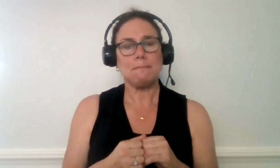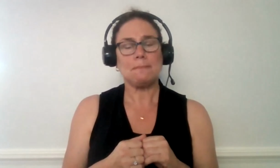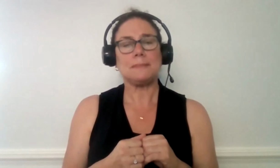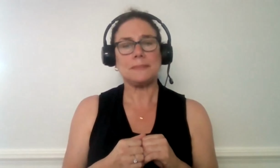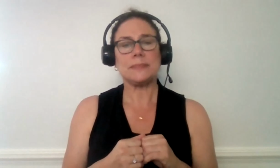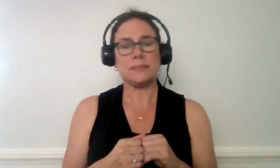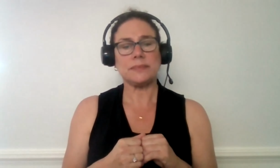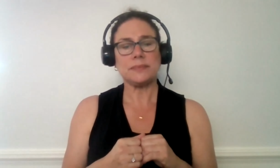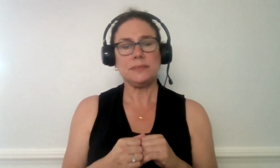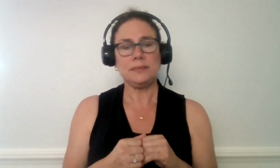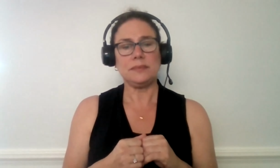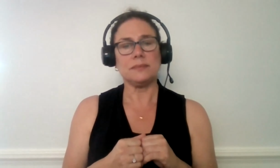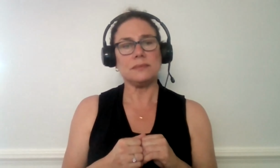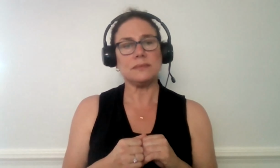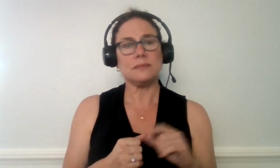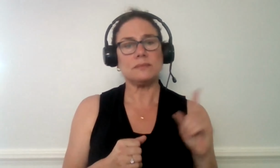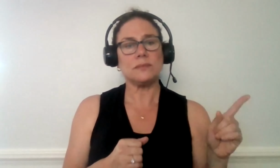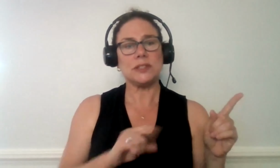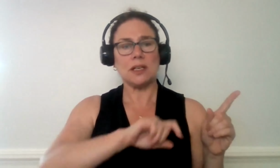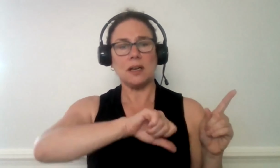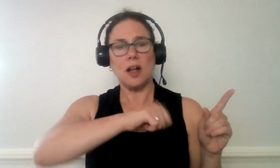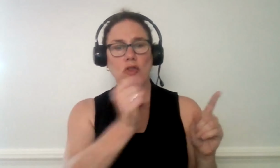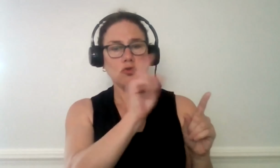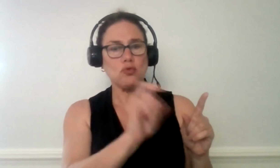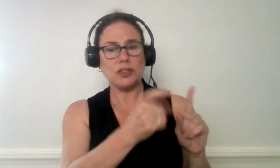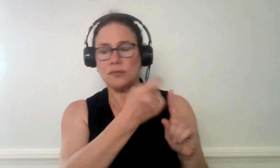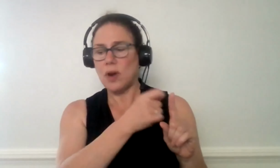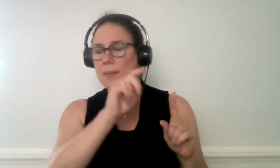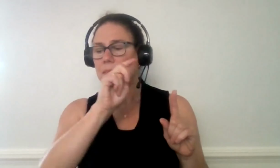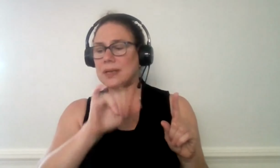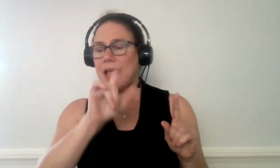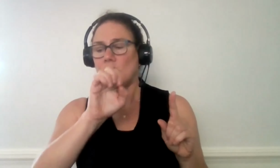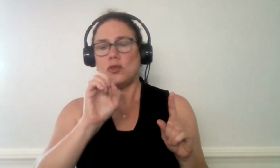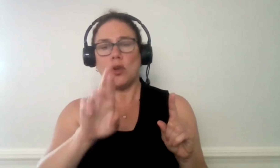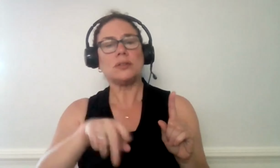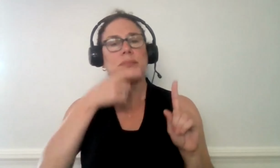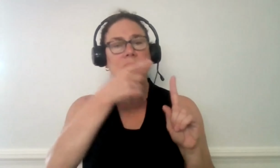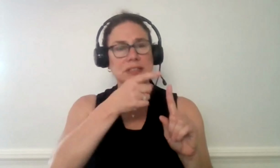Rachael Hu: Another question from Taylor. What are some specific tips or tools for making